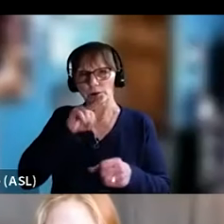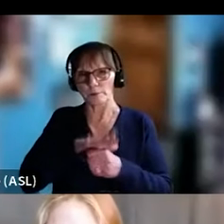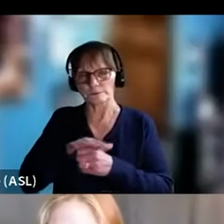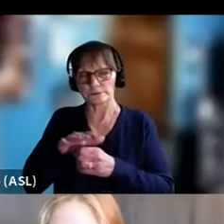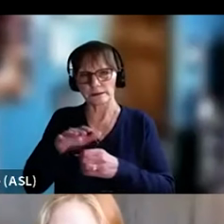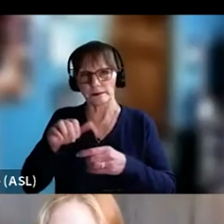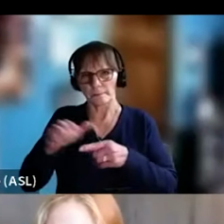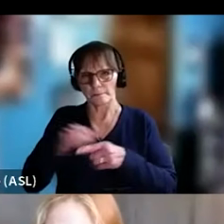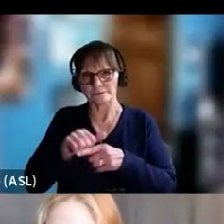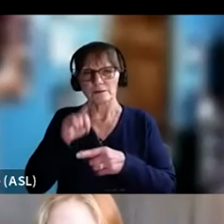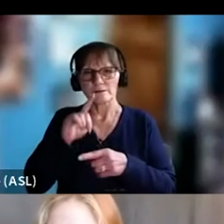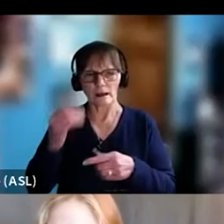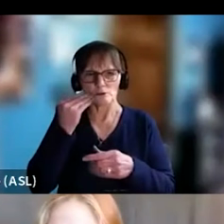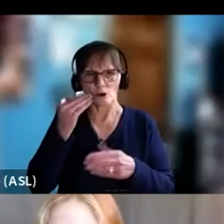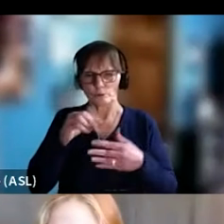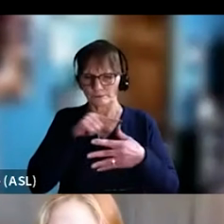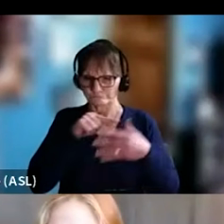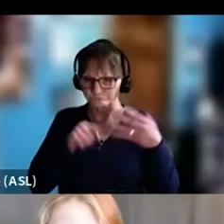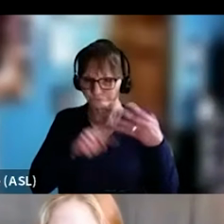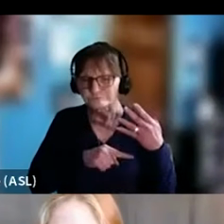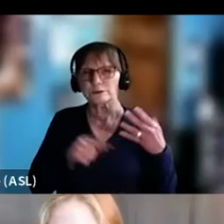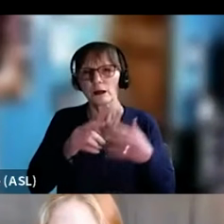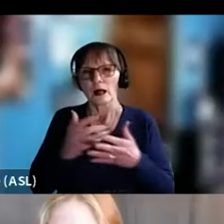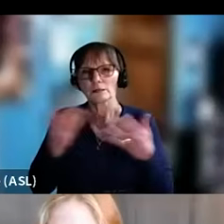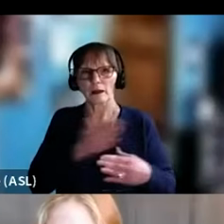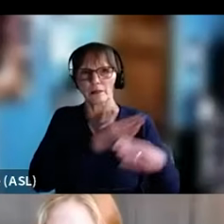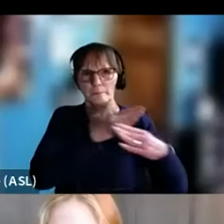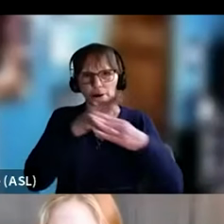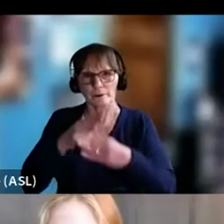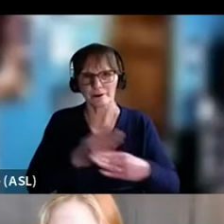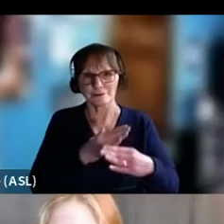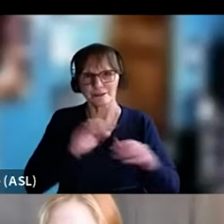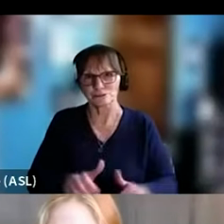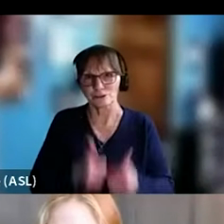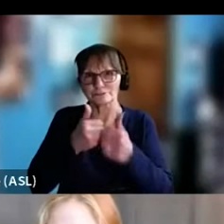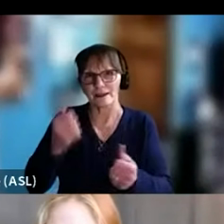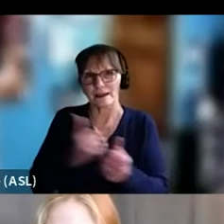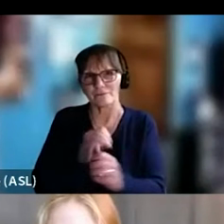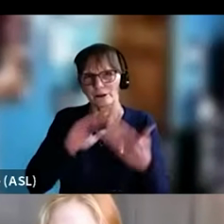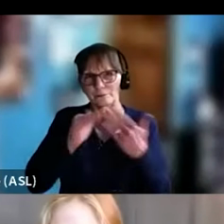I know we've outlined pretty well a lot of the barriers and challenges that every community is facing,